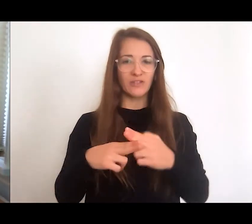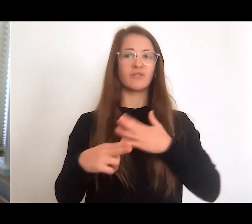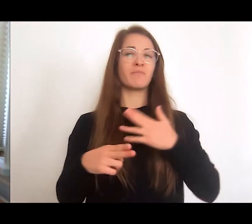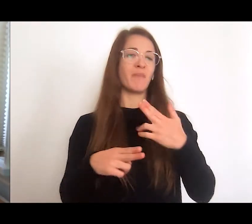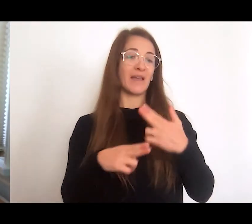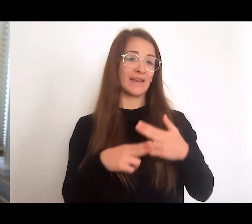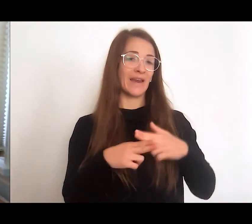FOR BEING HERE TODAY.